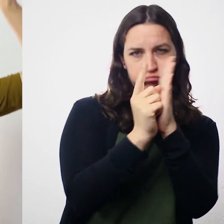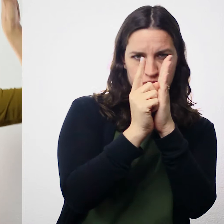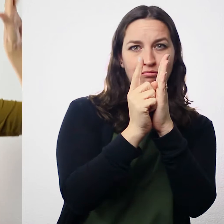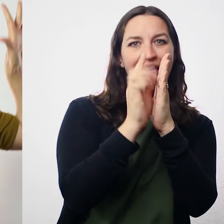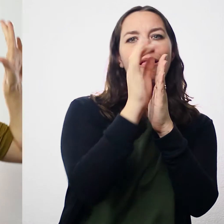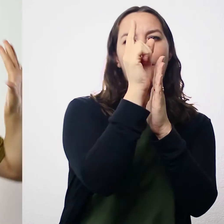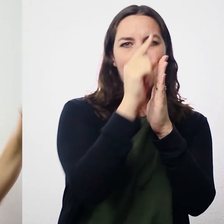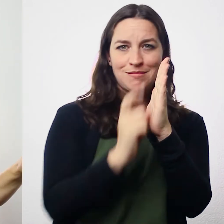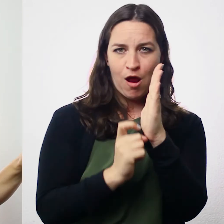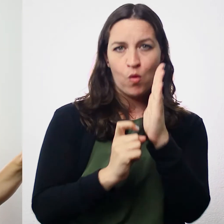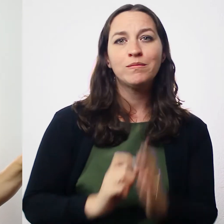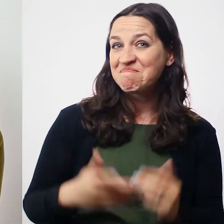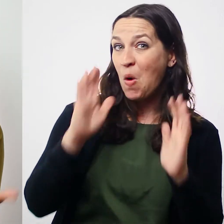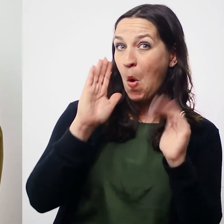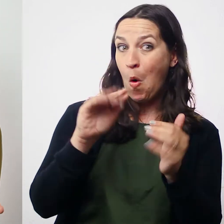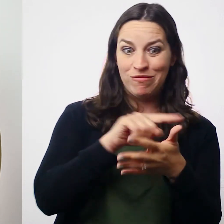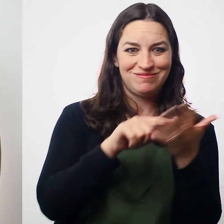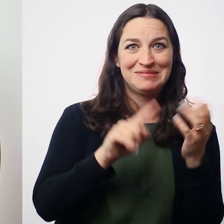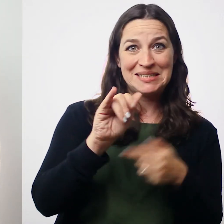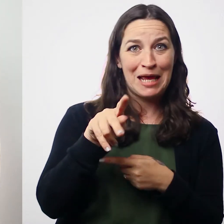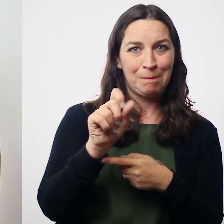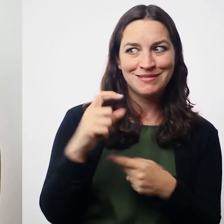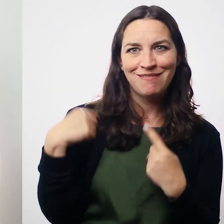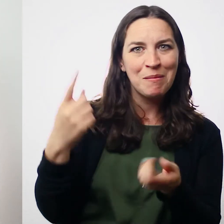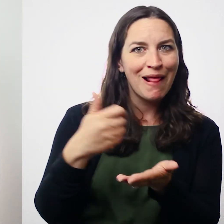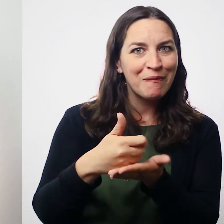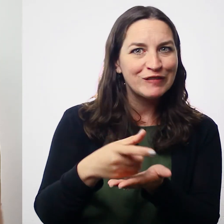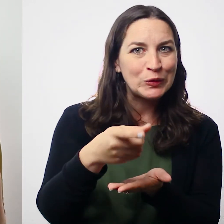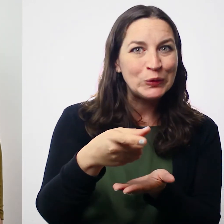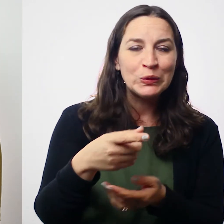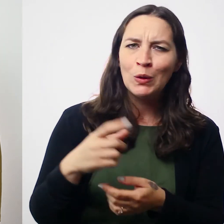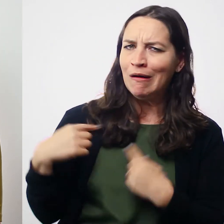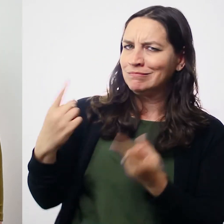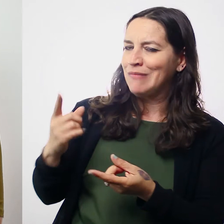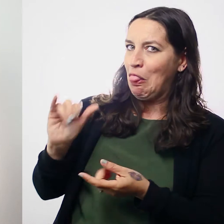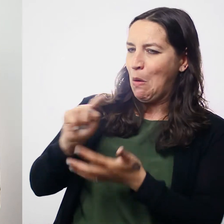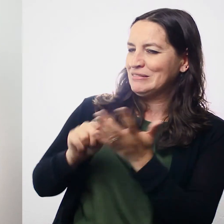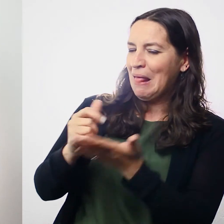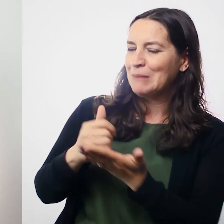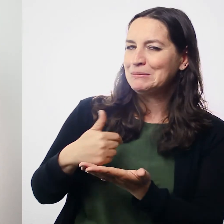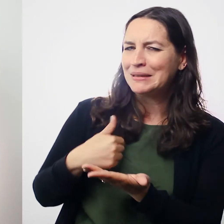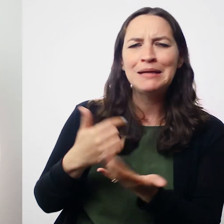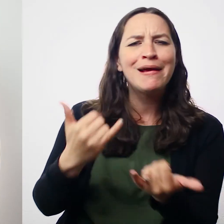and then crawl back down. Hopefully these tips and tricks have been helpful for you. They've been really helpful for me. We want to hear what works for you